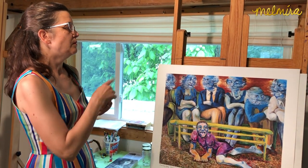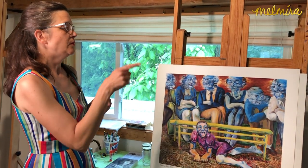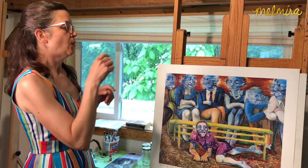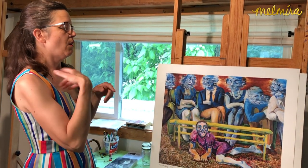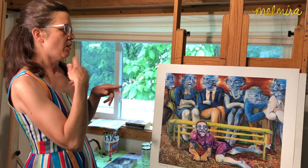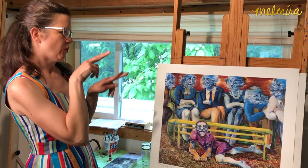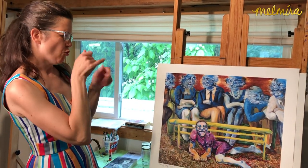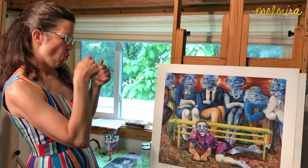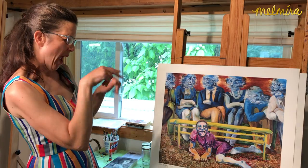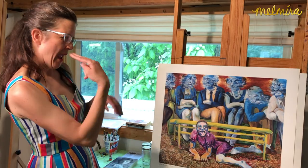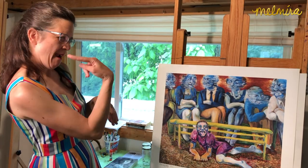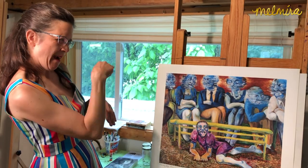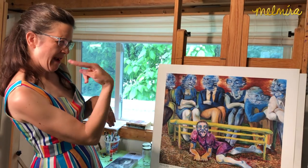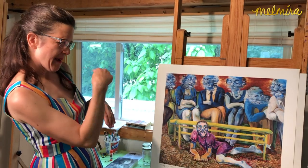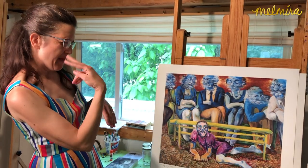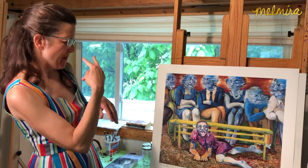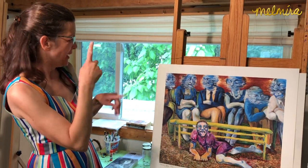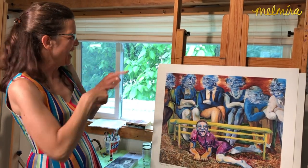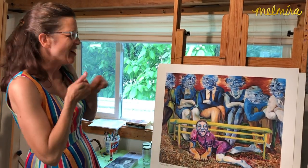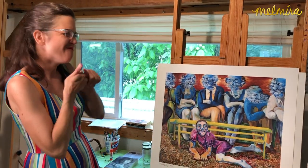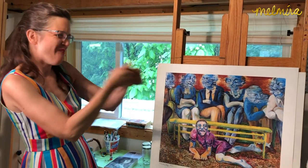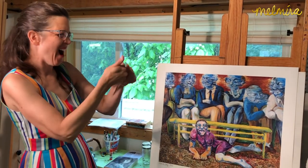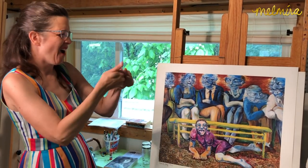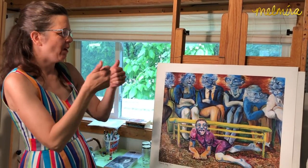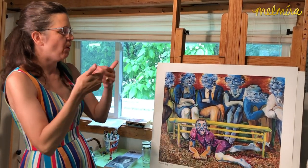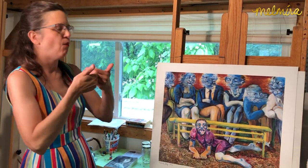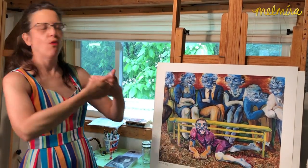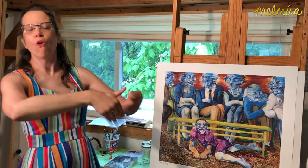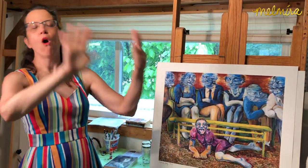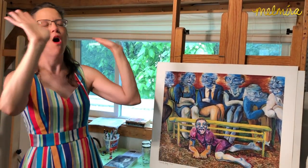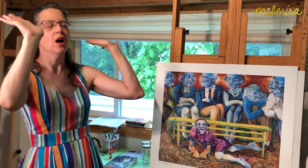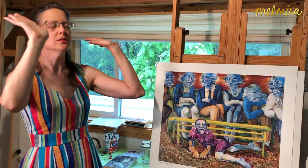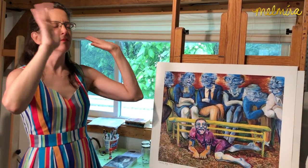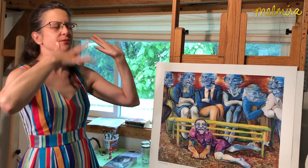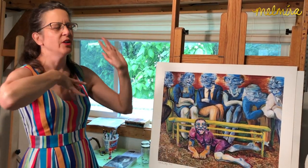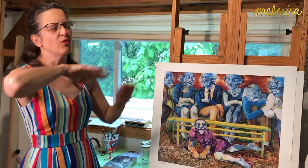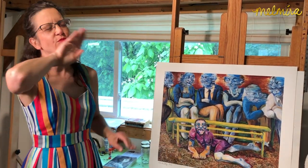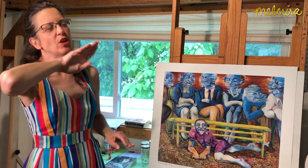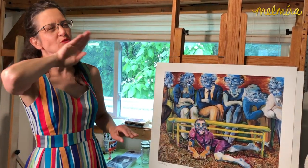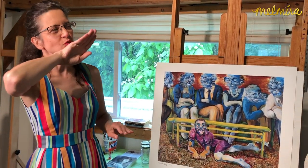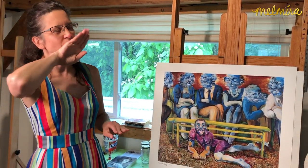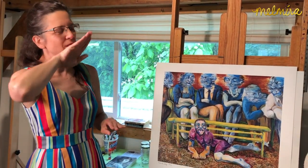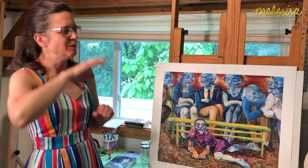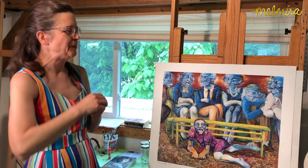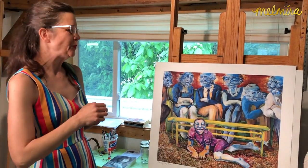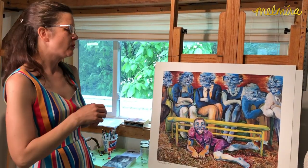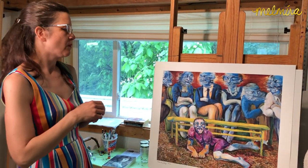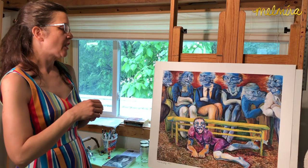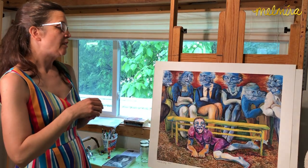I tried lipreading, but I couldn't follow them. And I got lost. I felt frustrated.